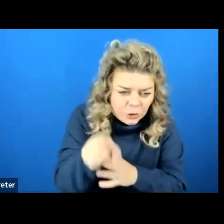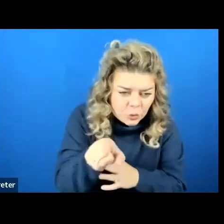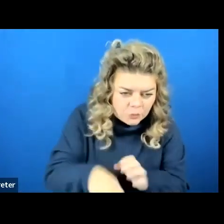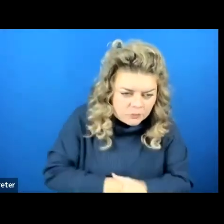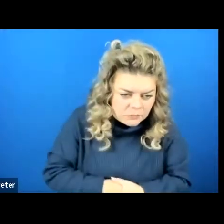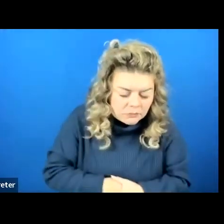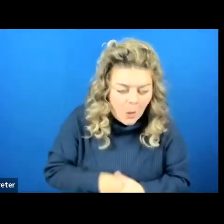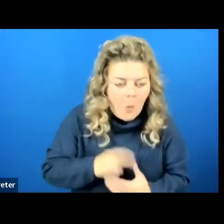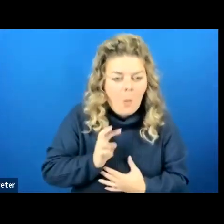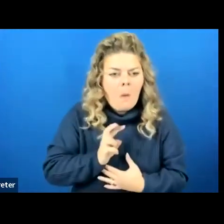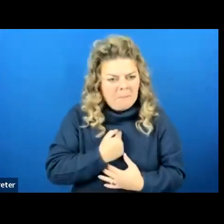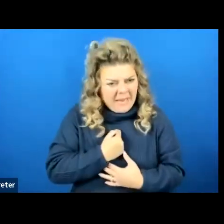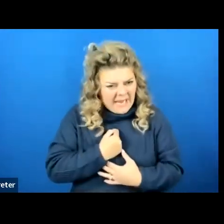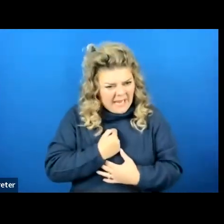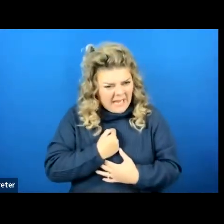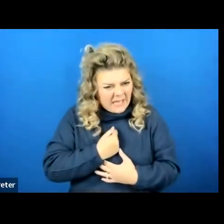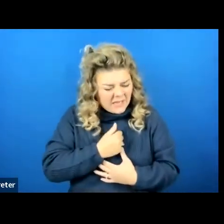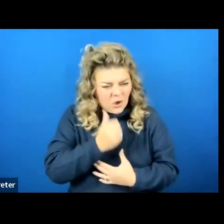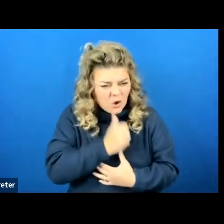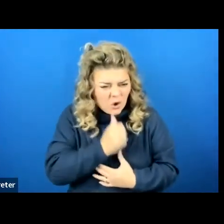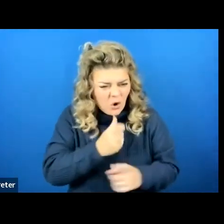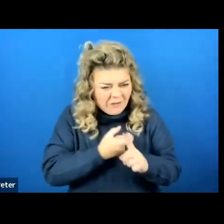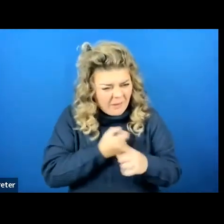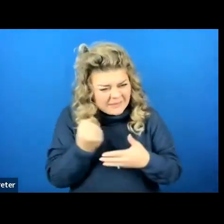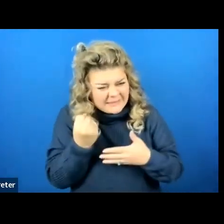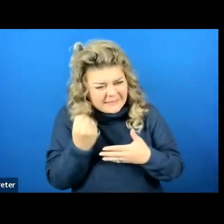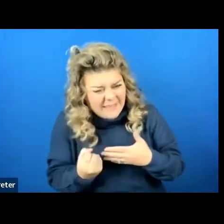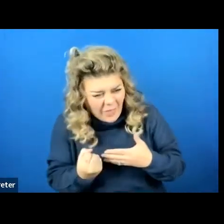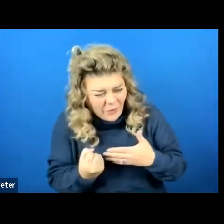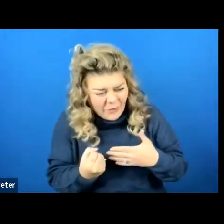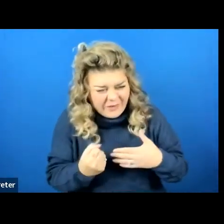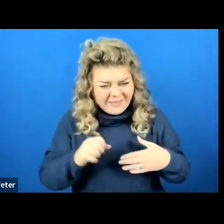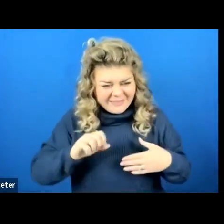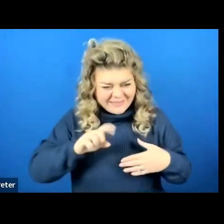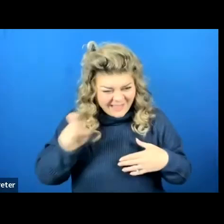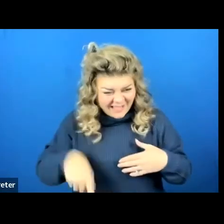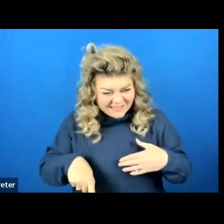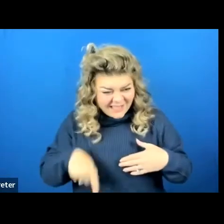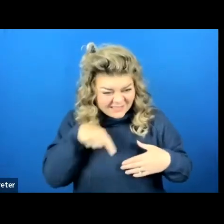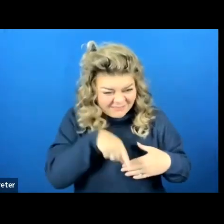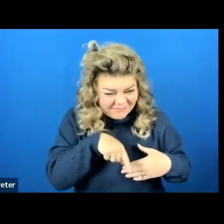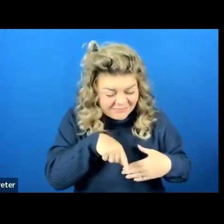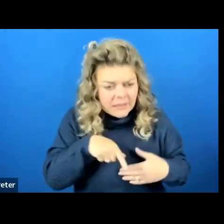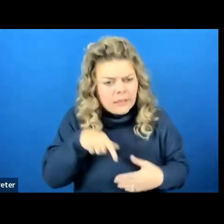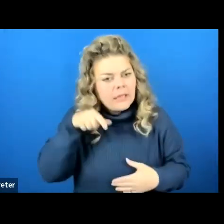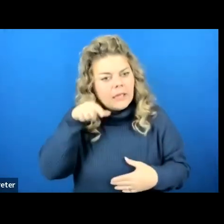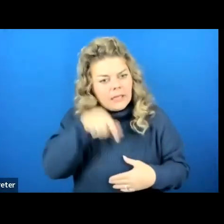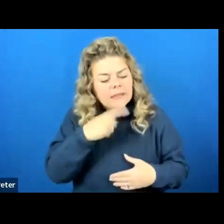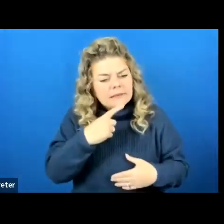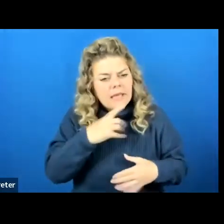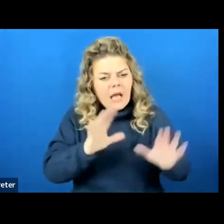a girl from the most southern point of Texas, and requested that I delay my decision a couple of weeks